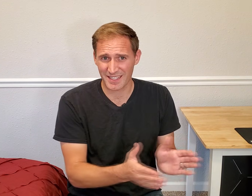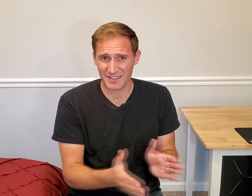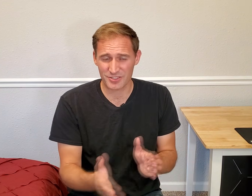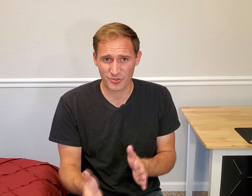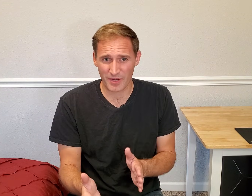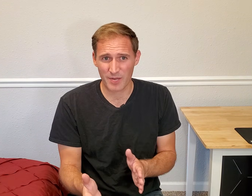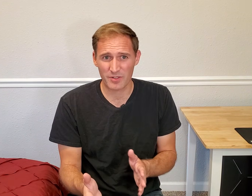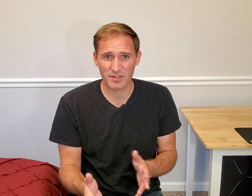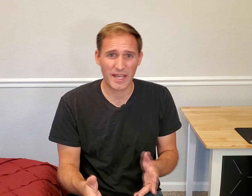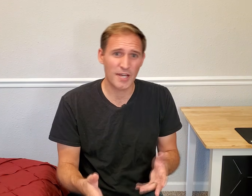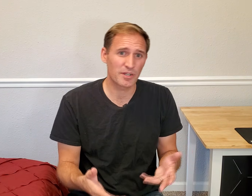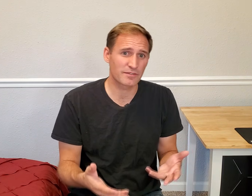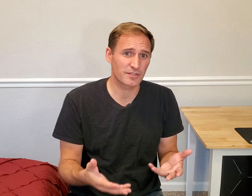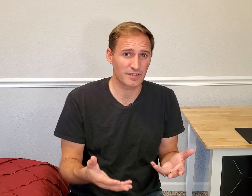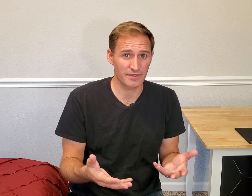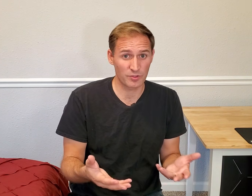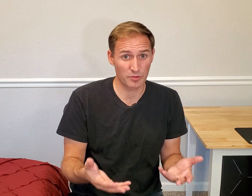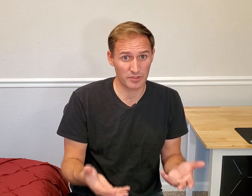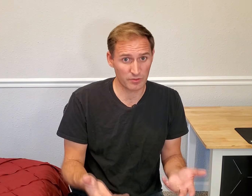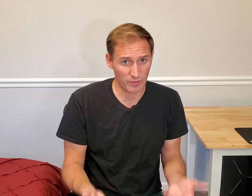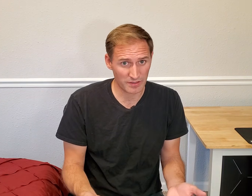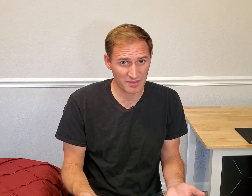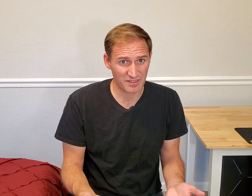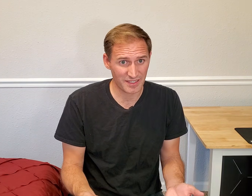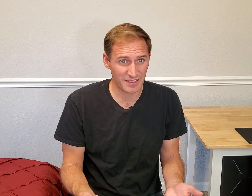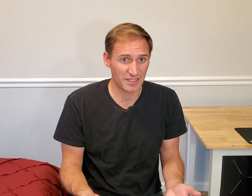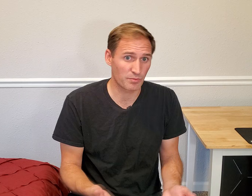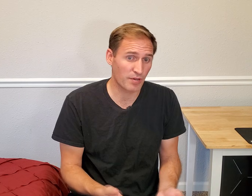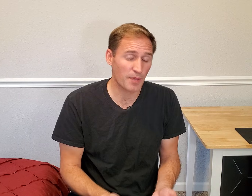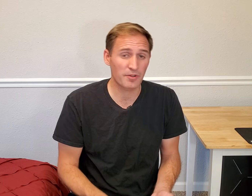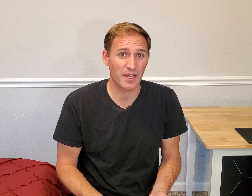English grammar, however if you were to want to sign it in proper